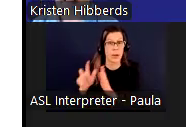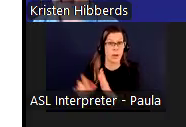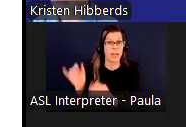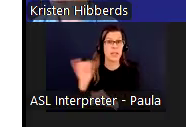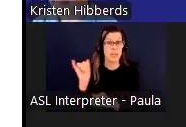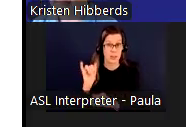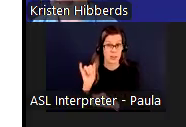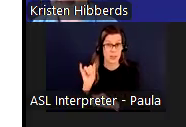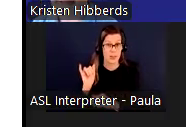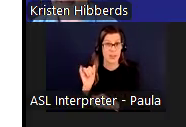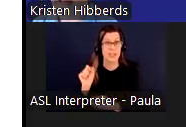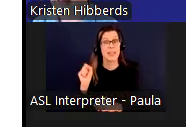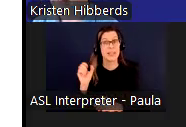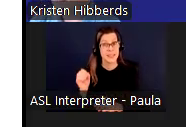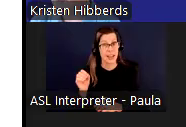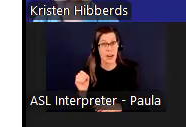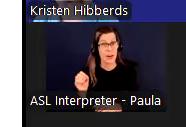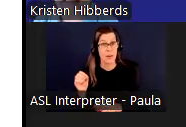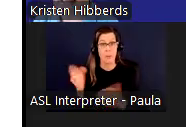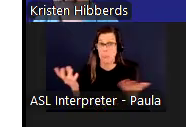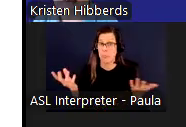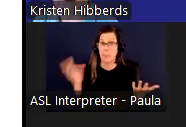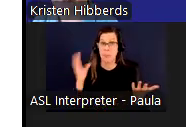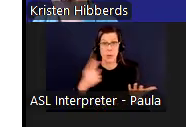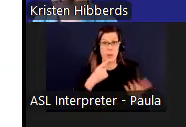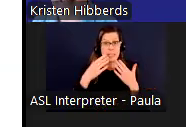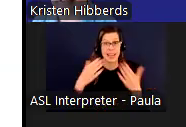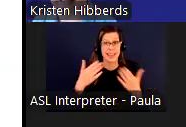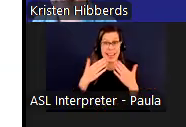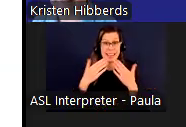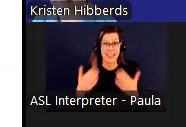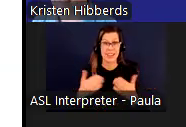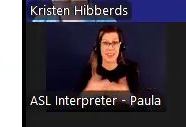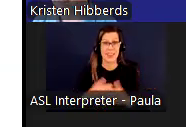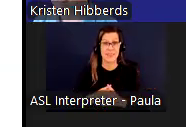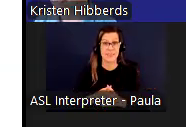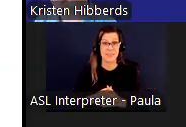And with that, we'll say thank you and adjourn.